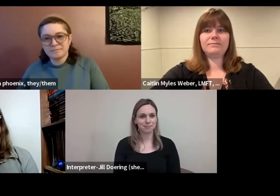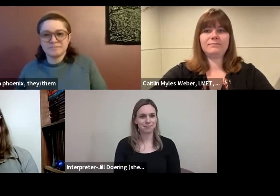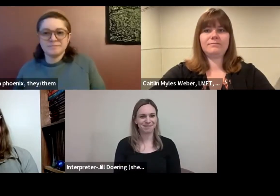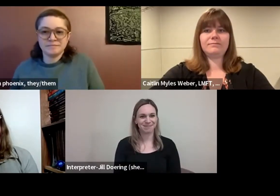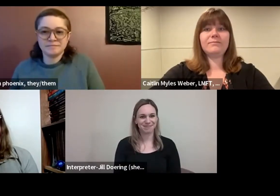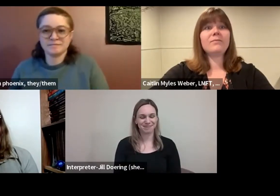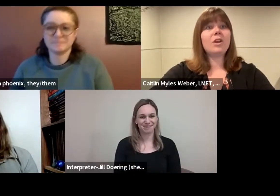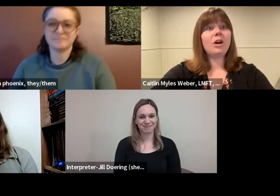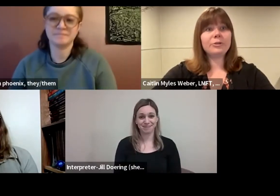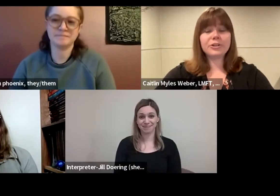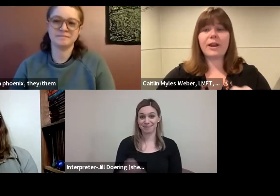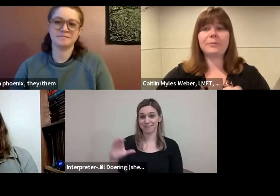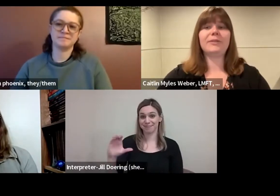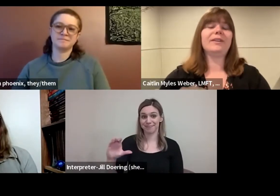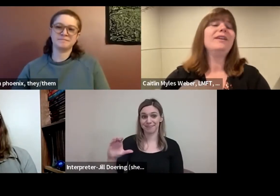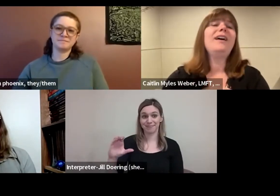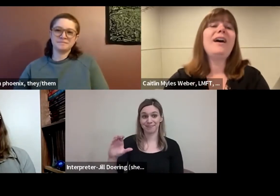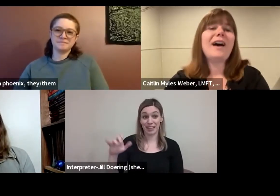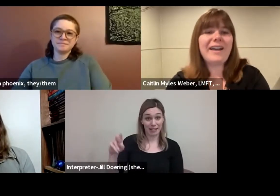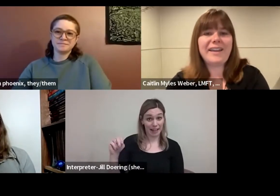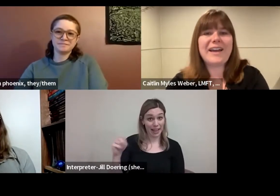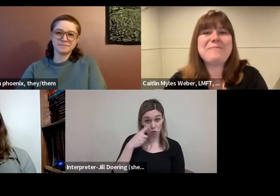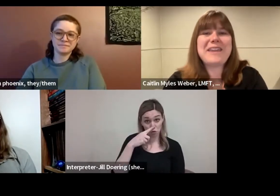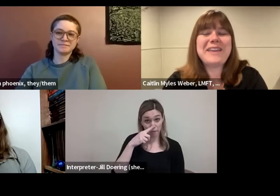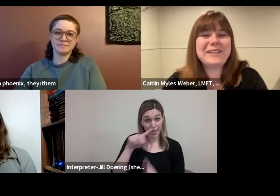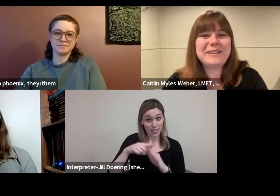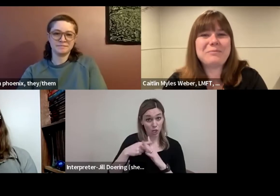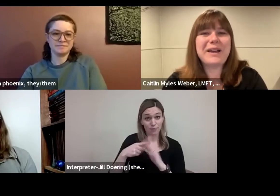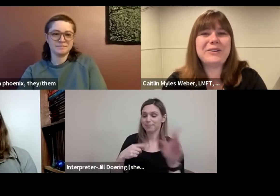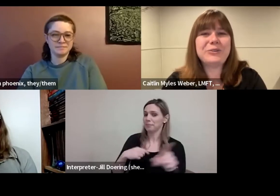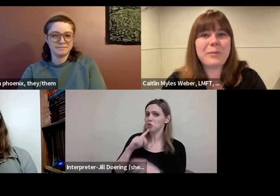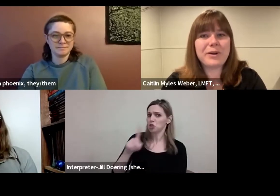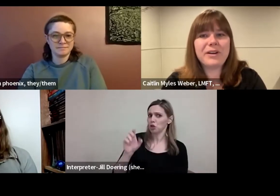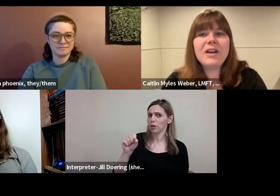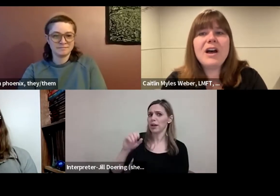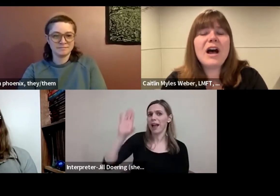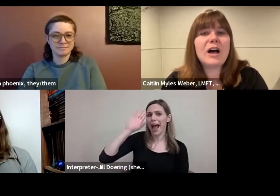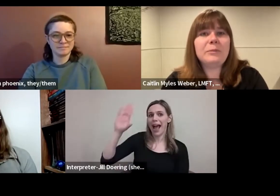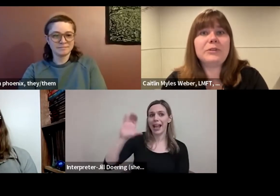Caitlin, do you wanna start? Oh sure, absolutely. Hi, I'm Caitlin Myles Weber.